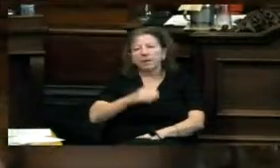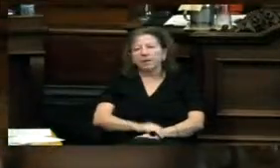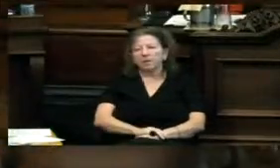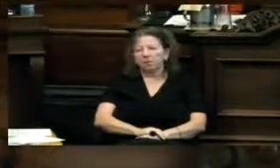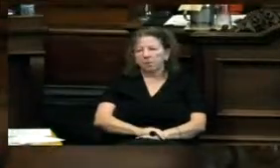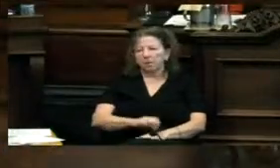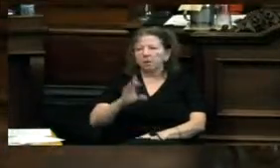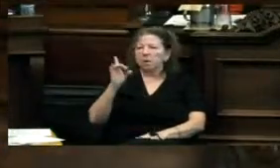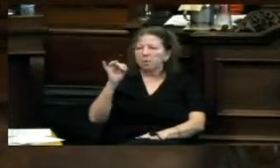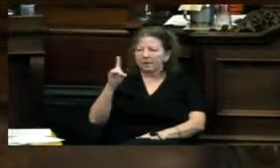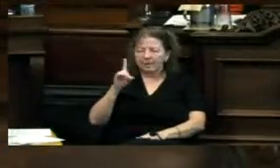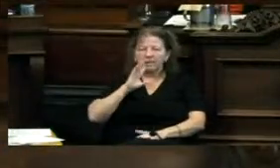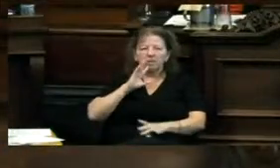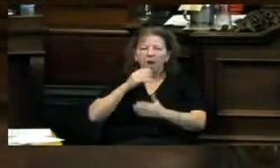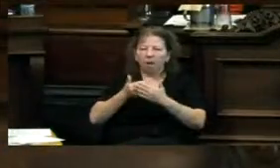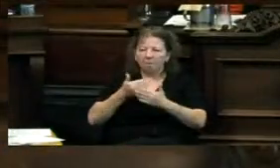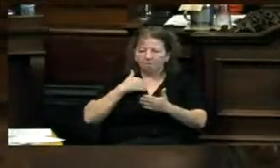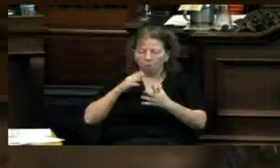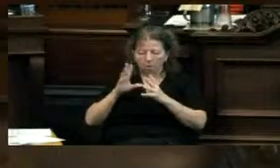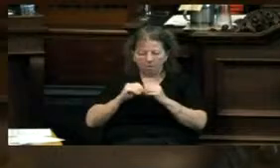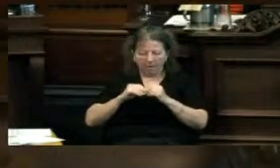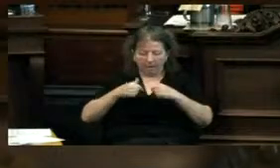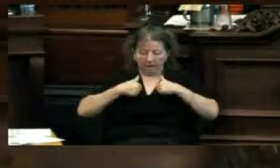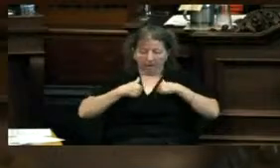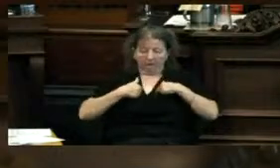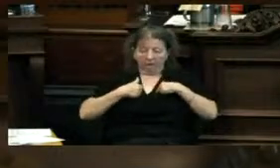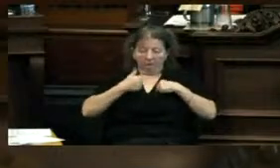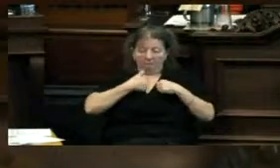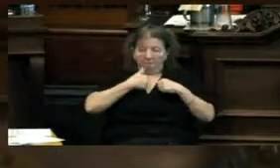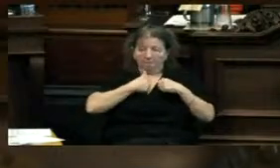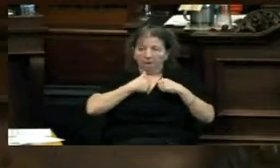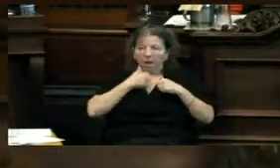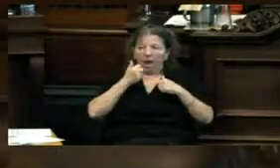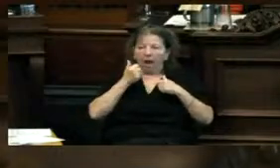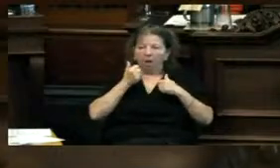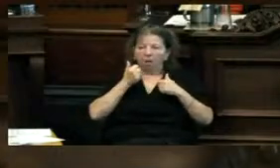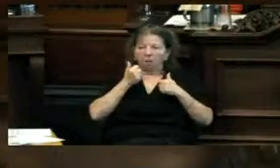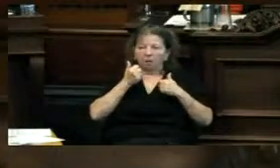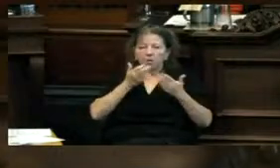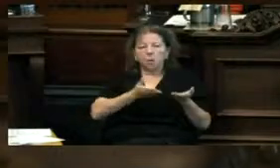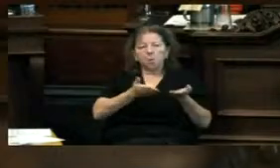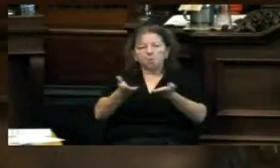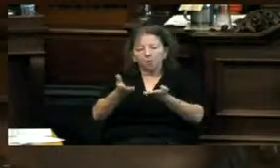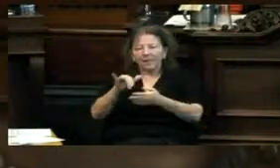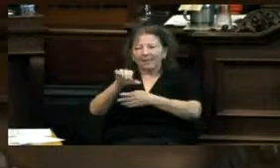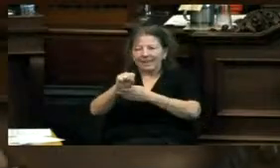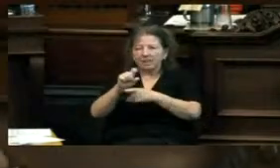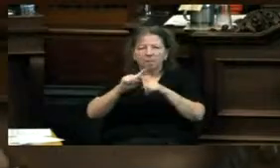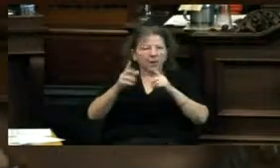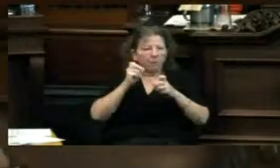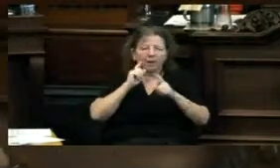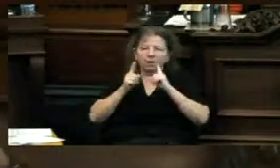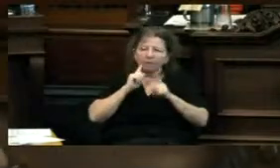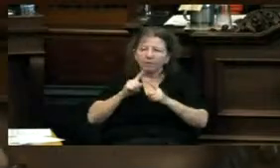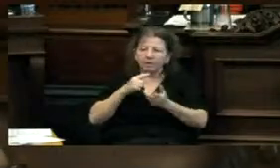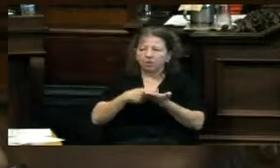comments and discussion on the item. Thank you, Mr. President. I appreciate the conversation. We did talk briefly before the